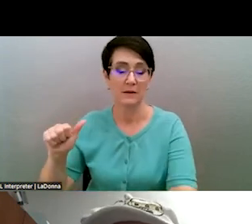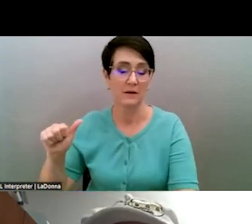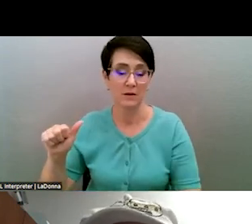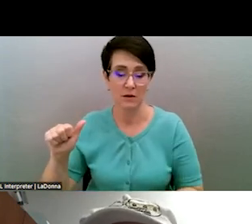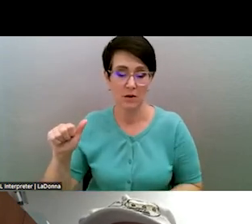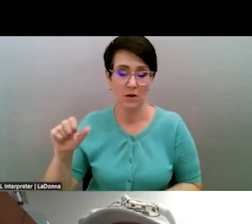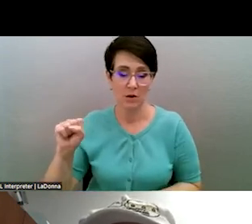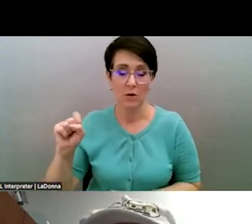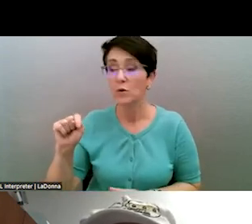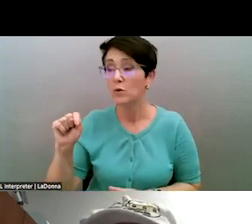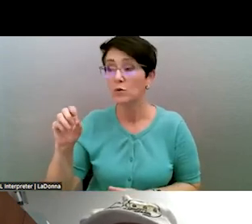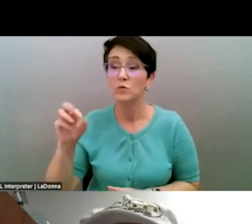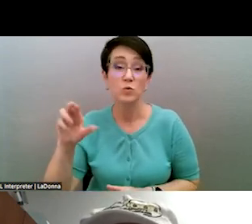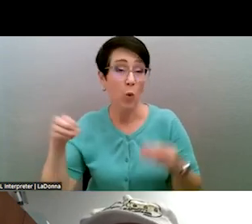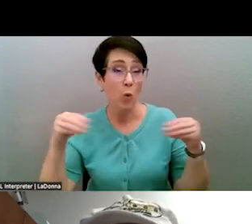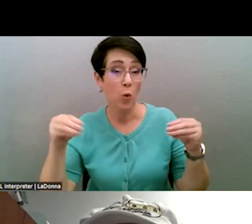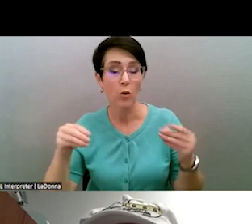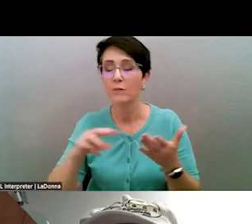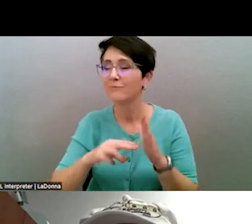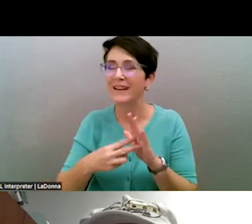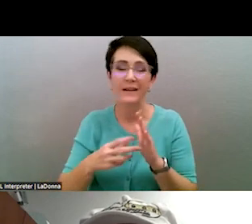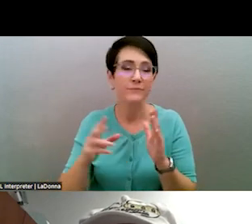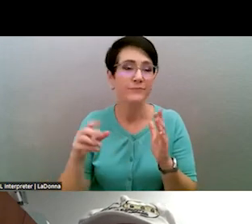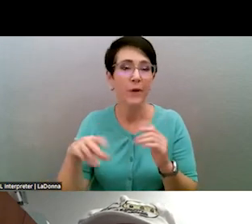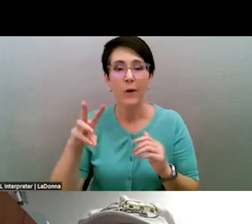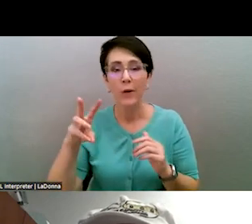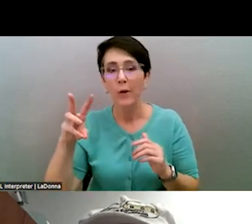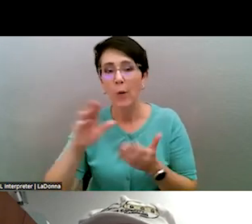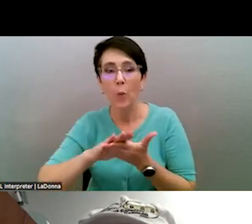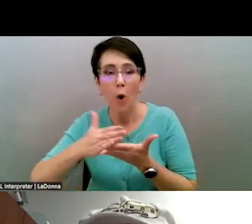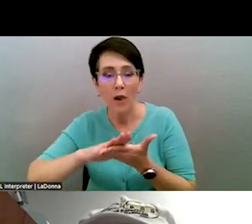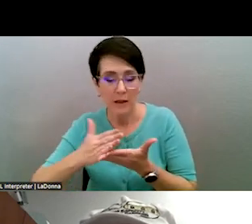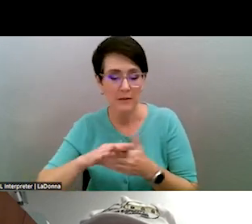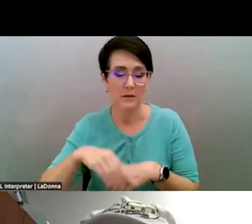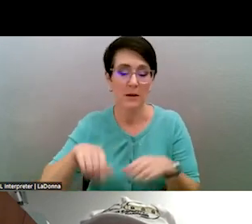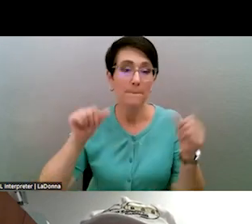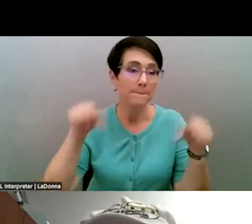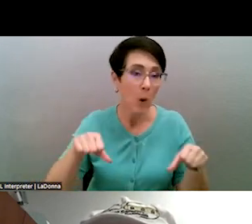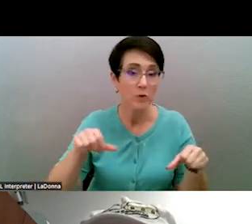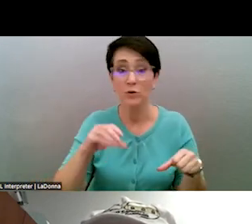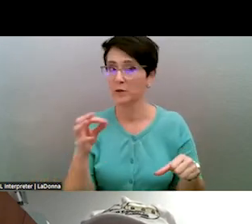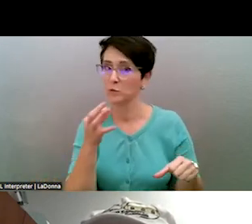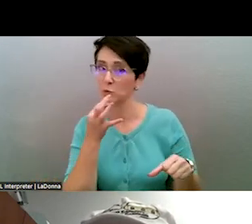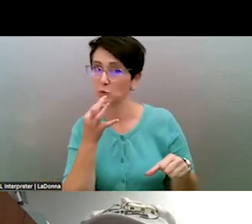WALLET CARDS. MAG KNOWS. COASTERS AND SOON TO COME, 988 STICKERS. AND,